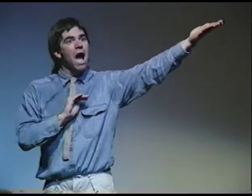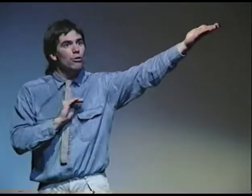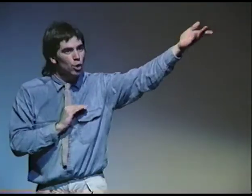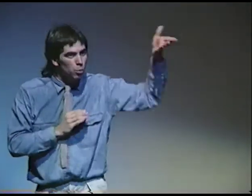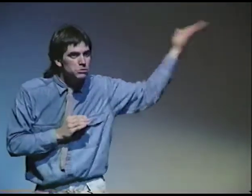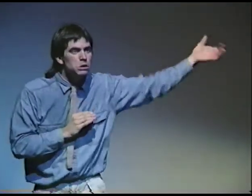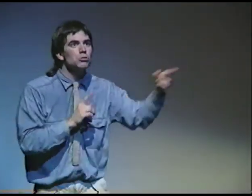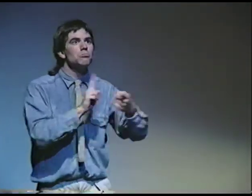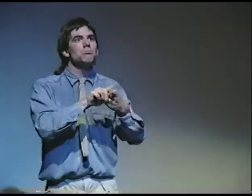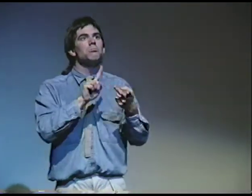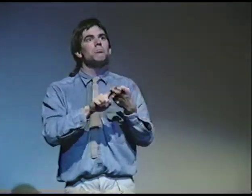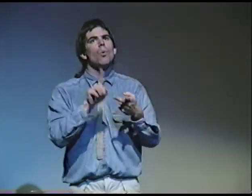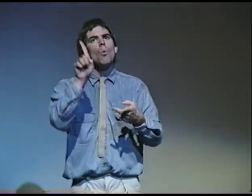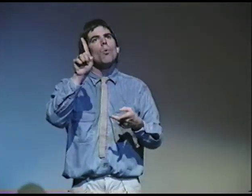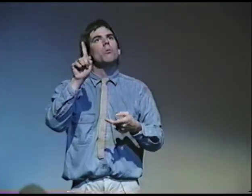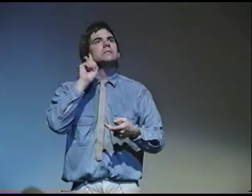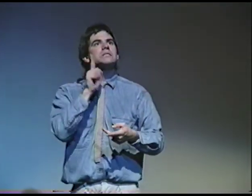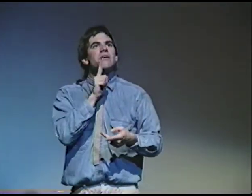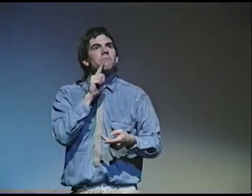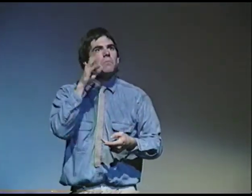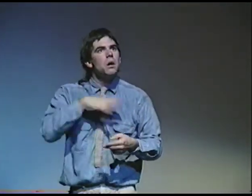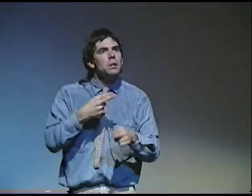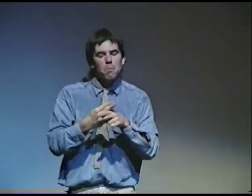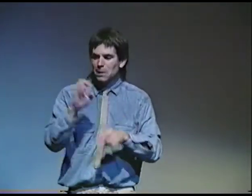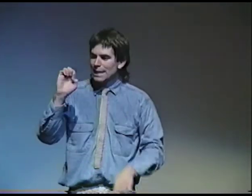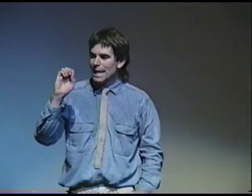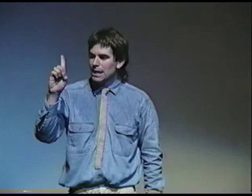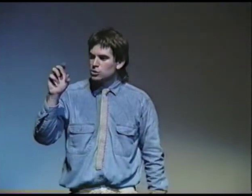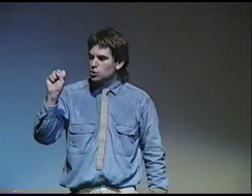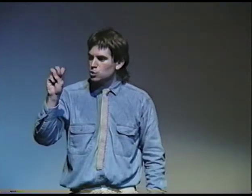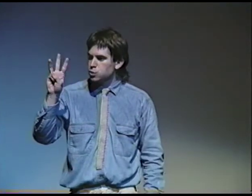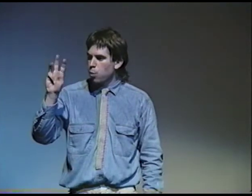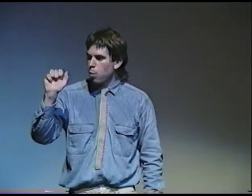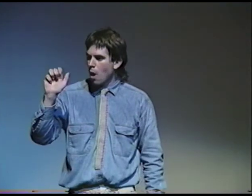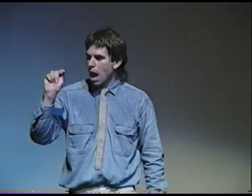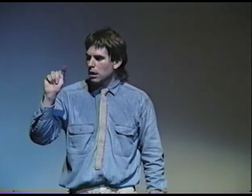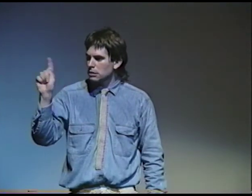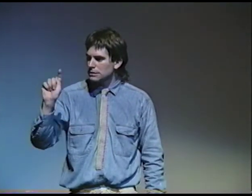and got exposure, deaf poets like Matthew Moore,